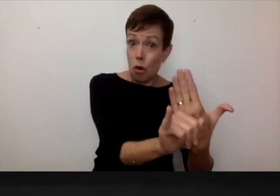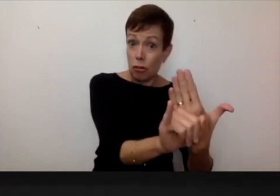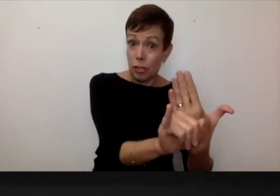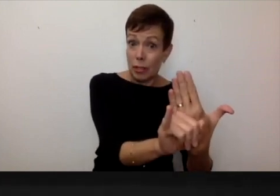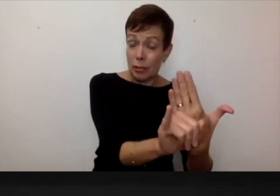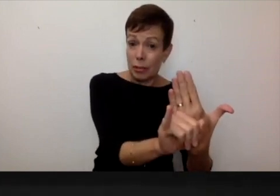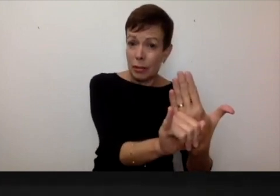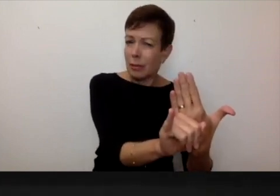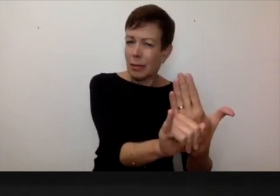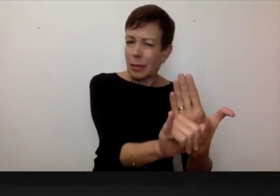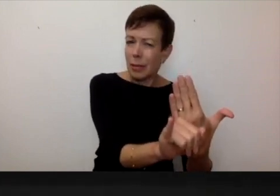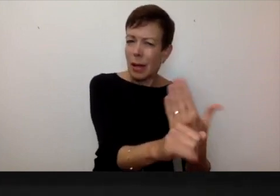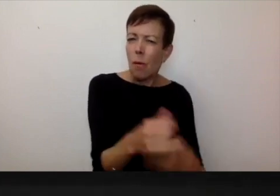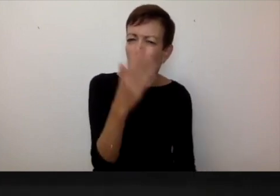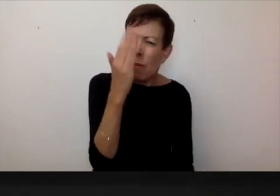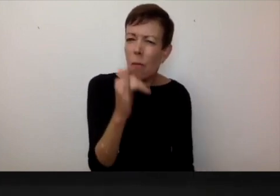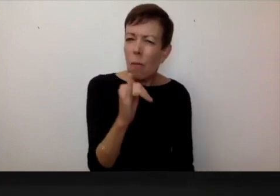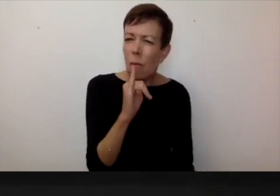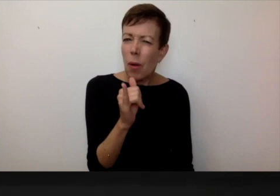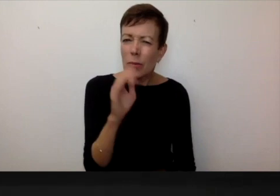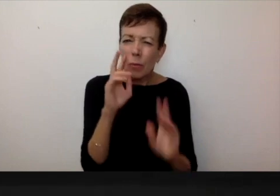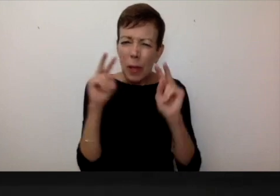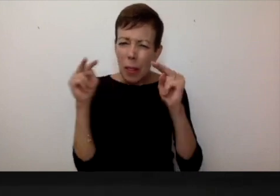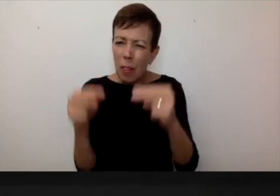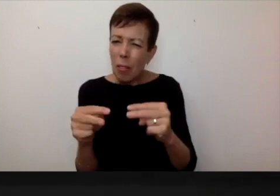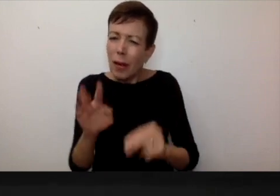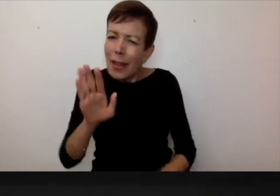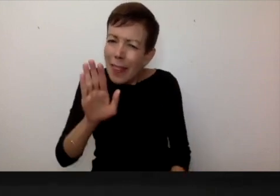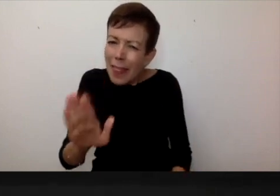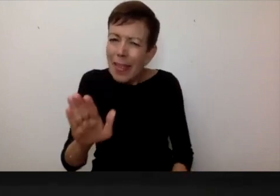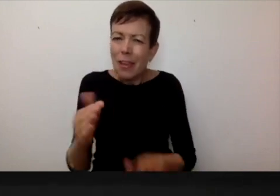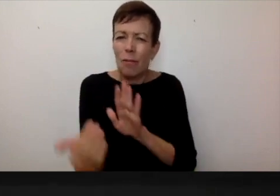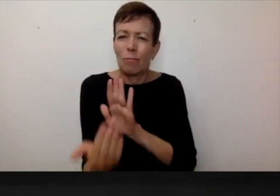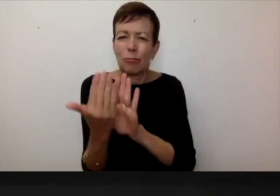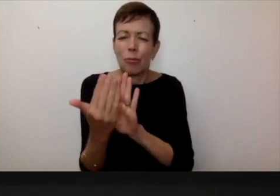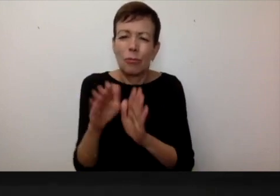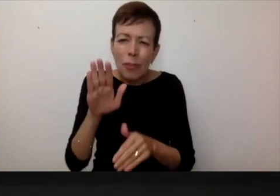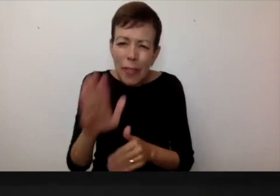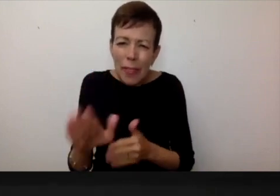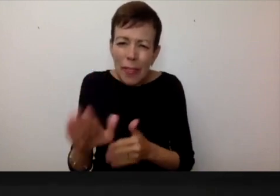that we actually invested in their practice and you know any of you who are artists i know